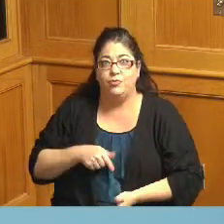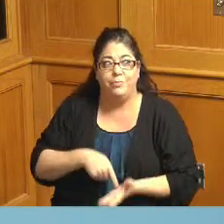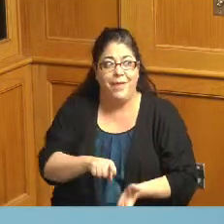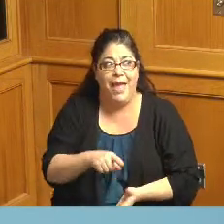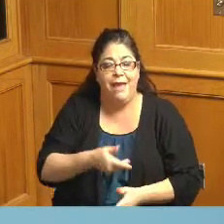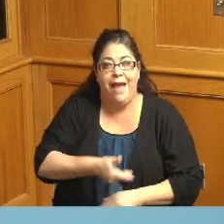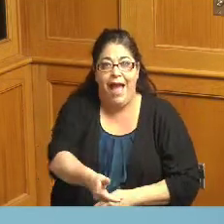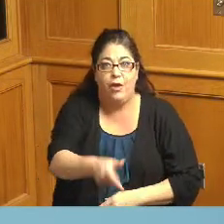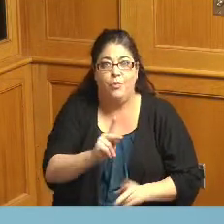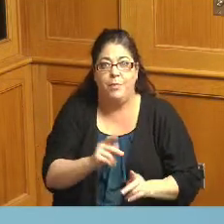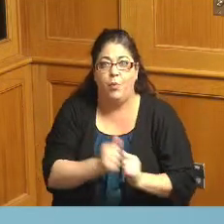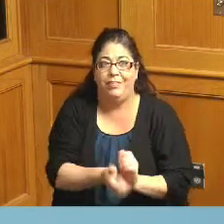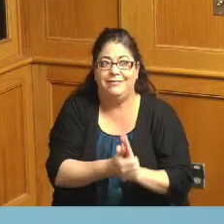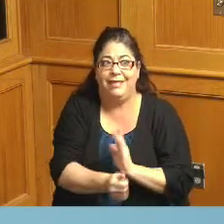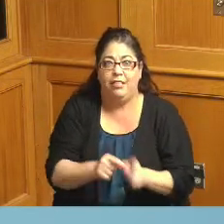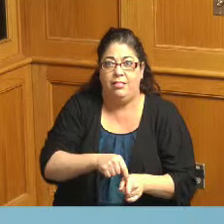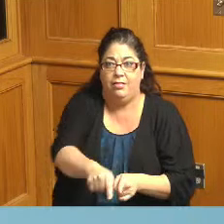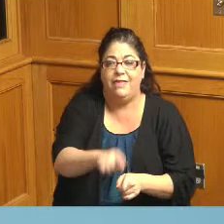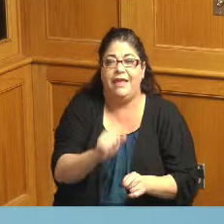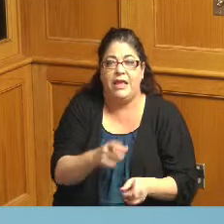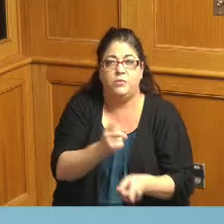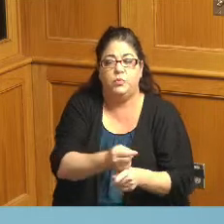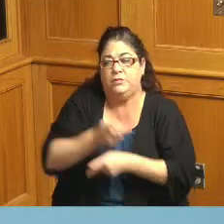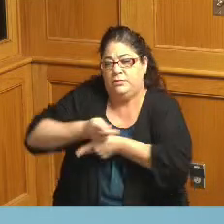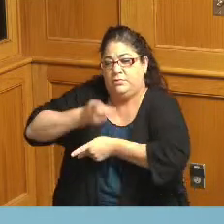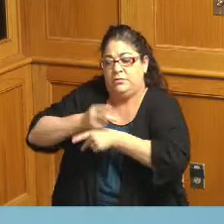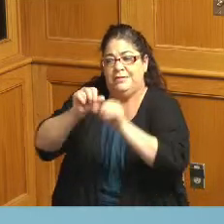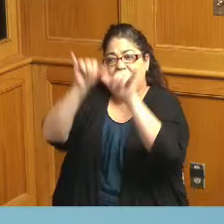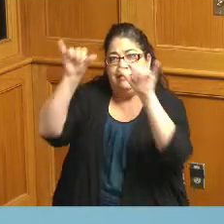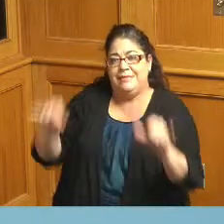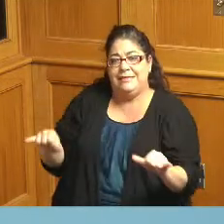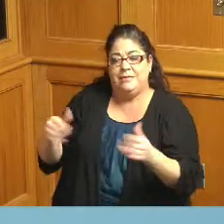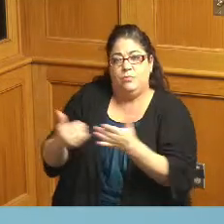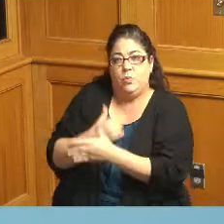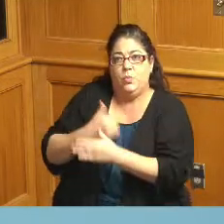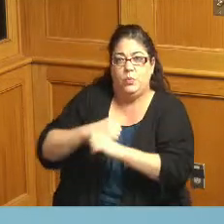who have that skill and expertise to maintain these new secure systems and those are people